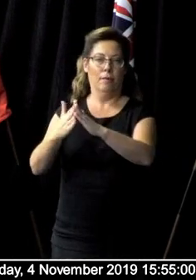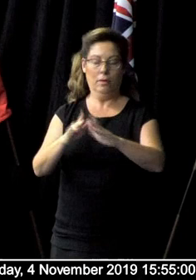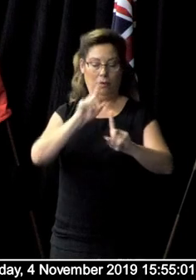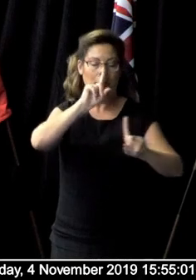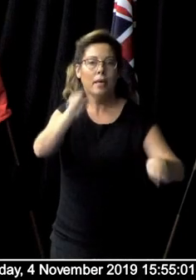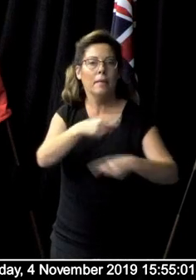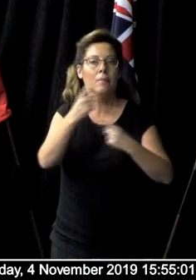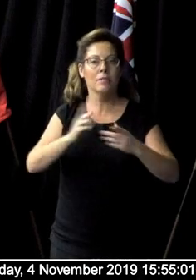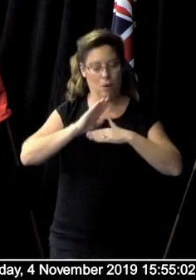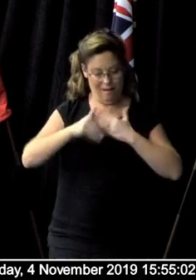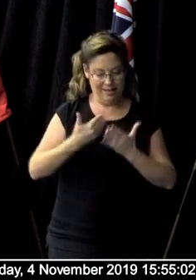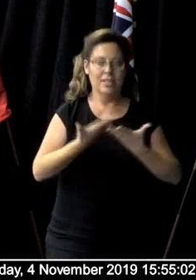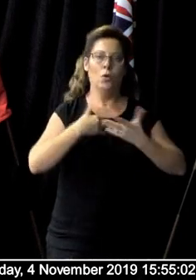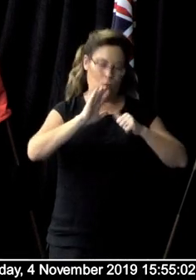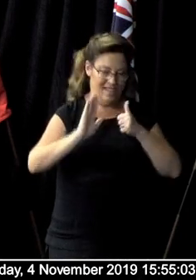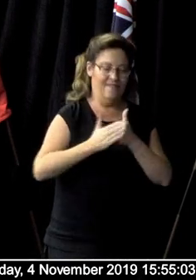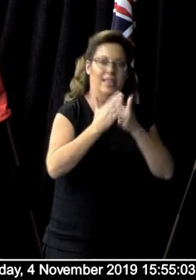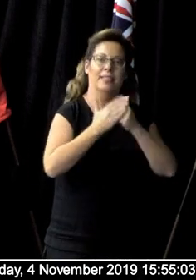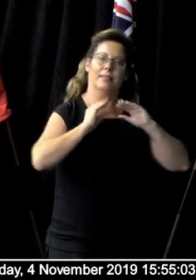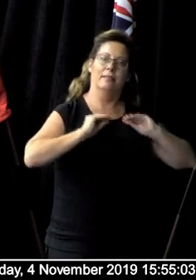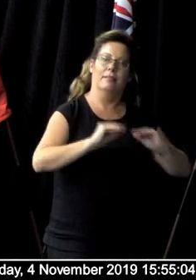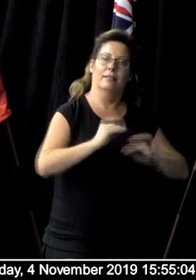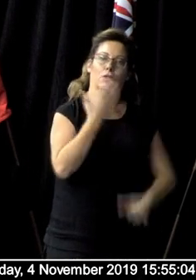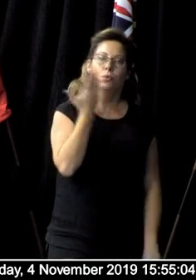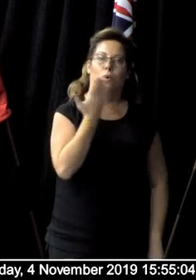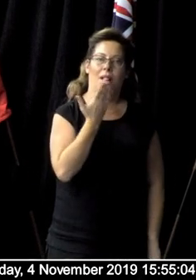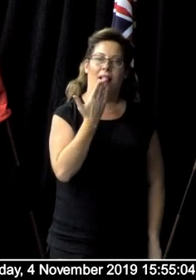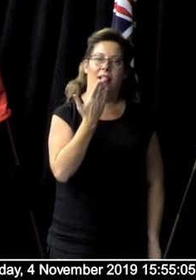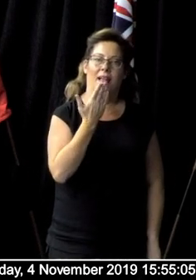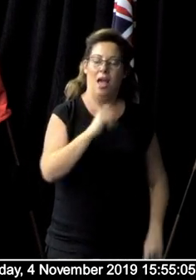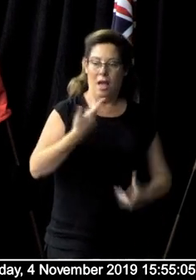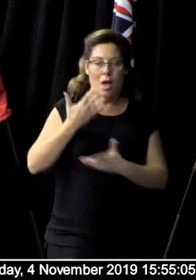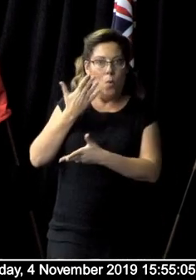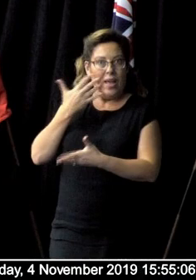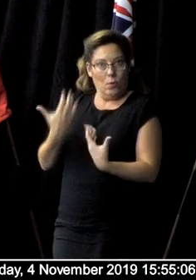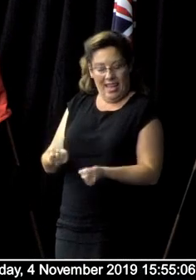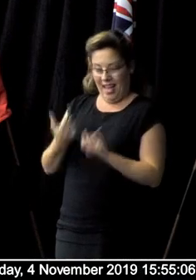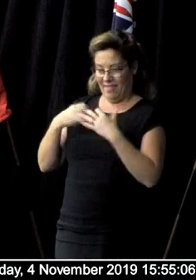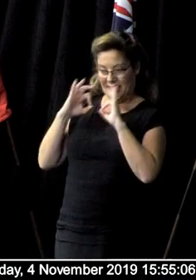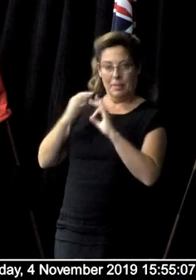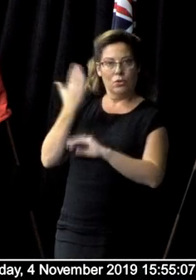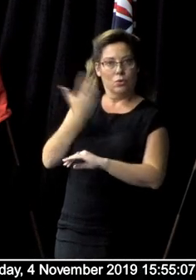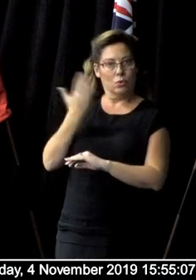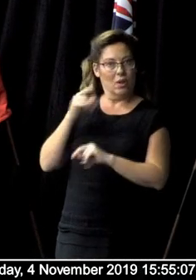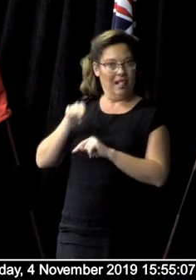And that while those special places exist, I think there will always be the threat of